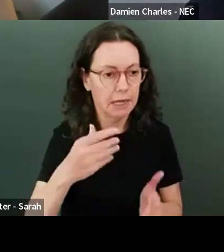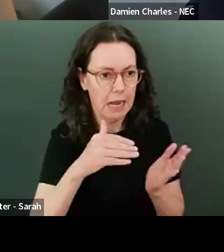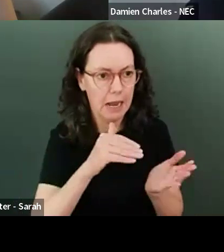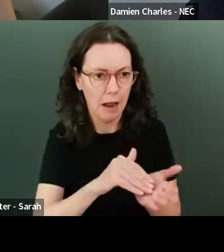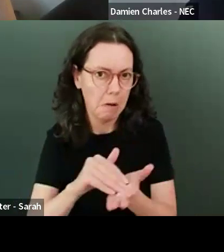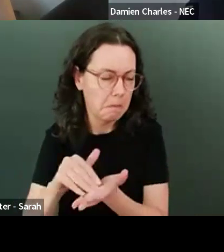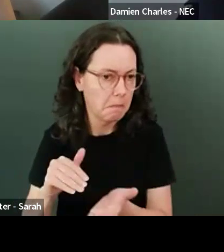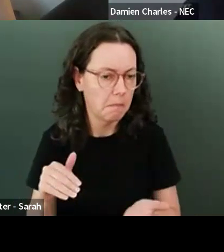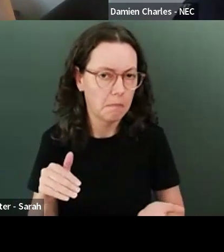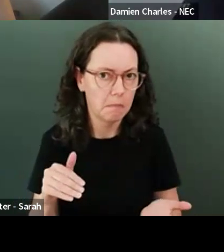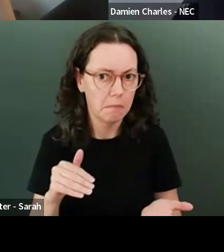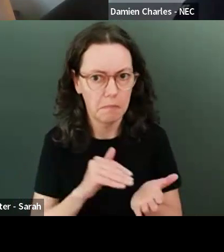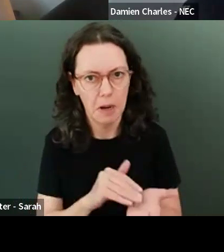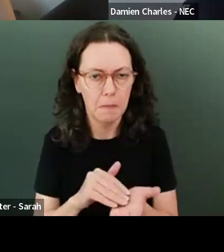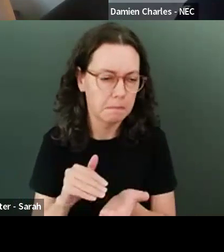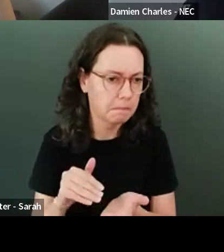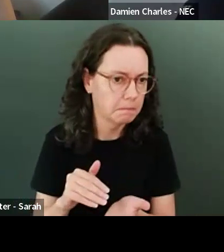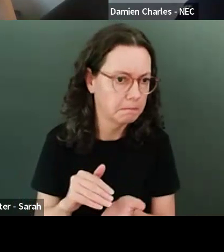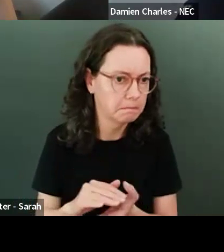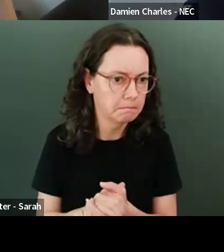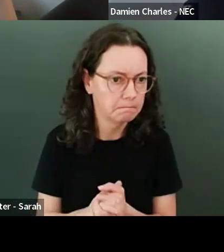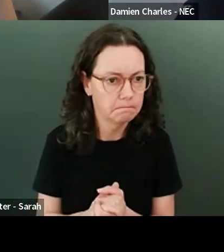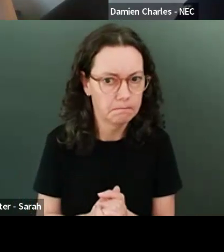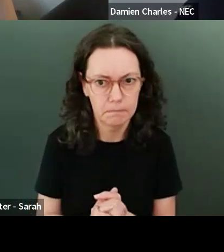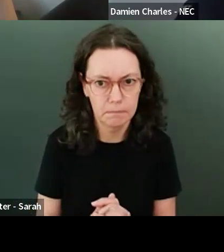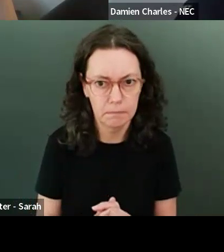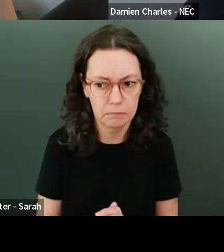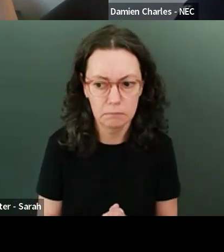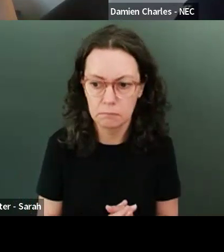to helping to...